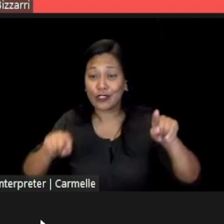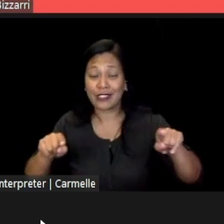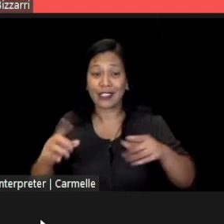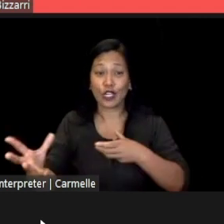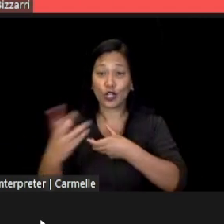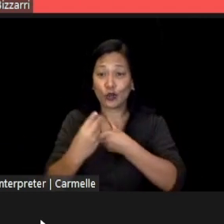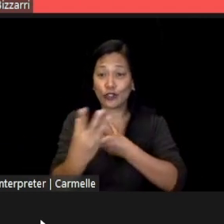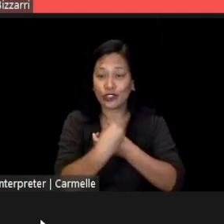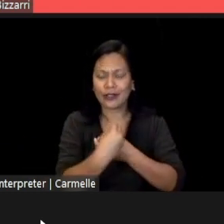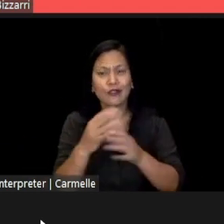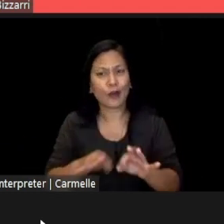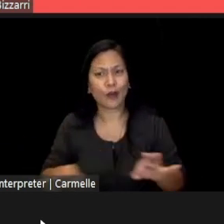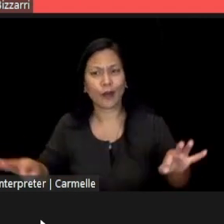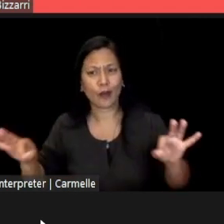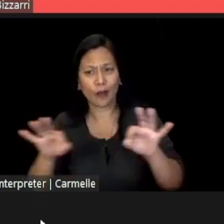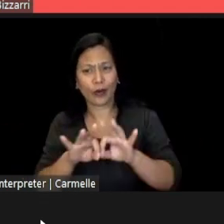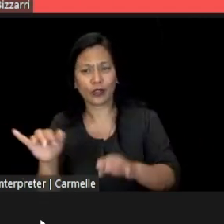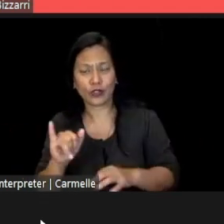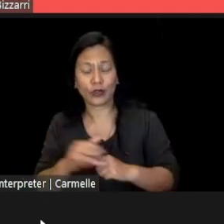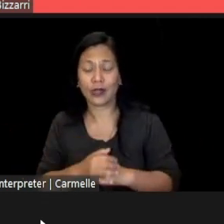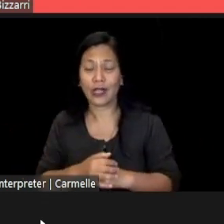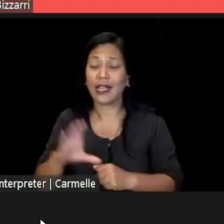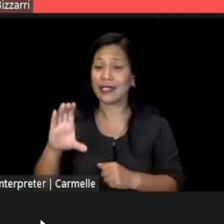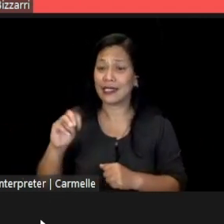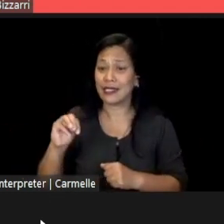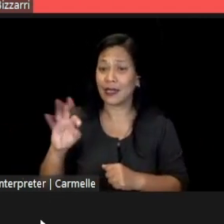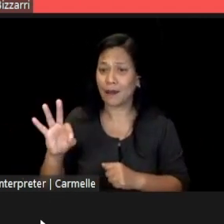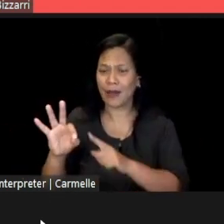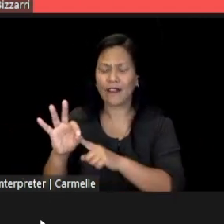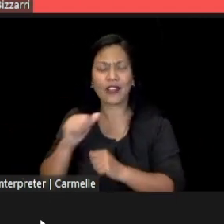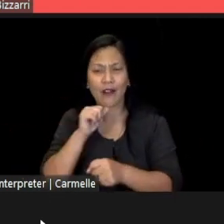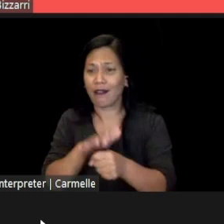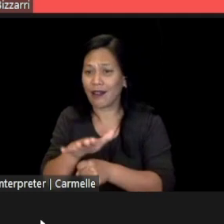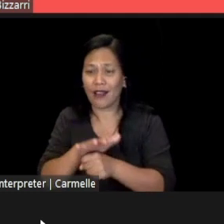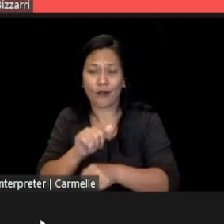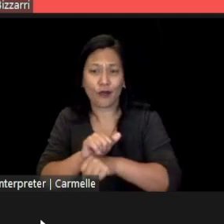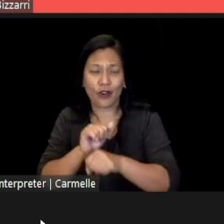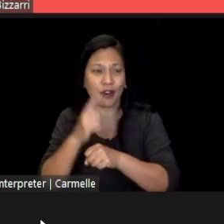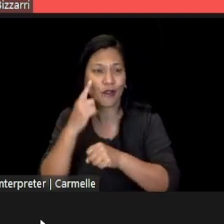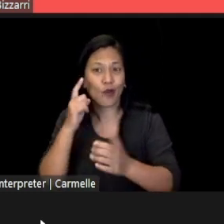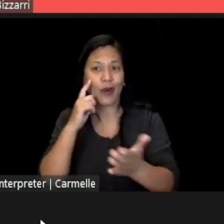You know, this is something that the CMF has not done enough on with regards to racialized groups.